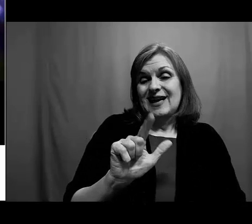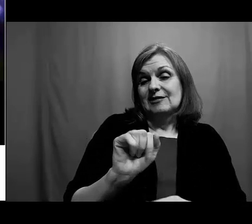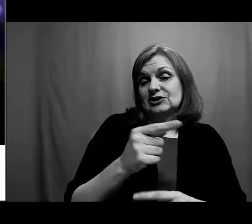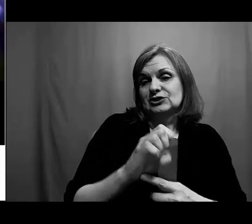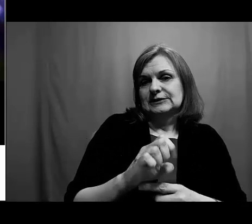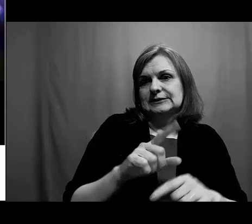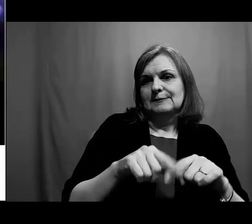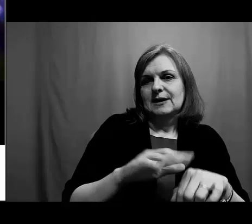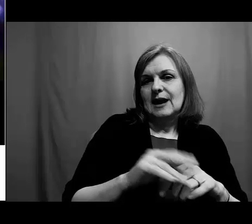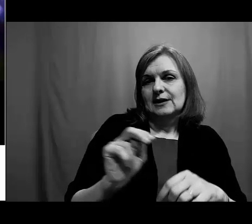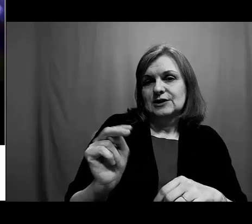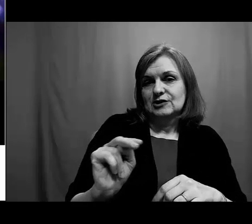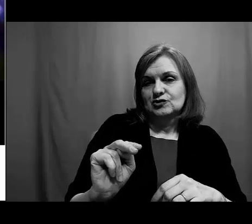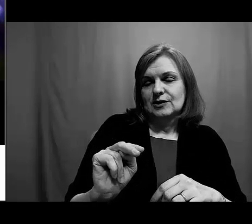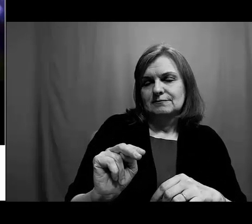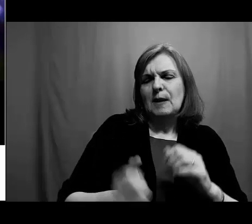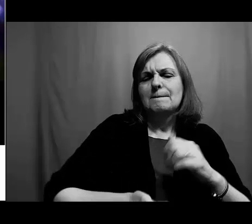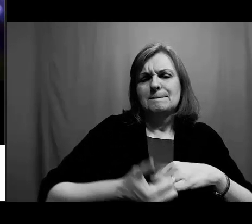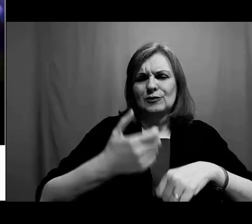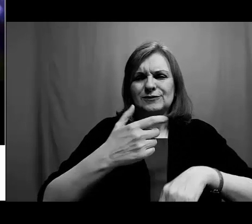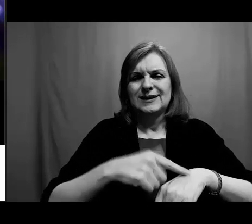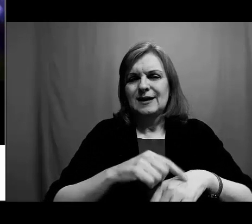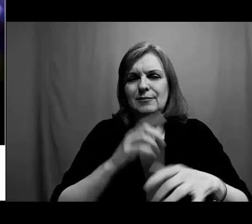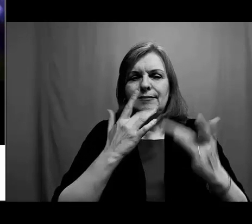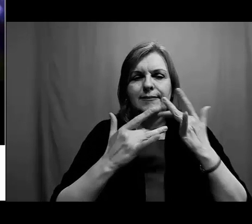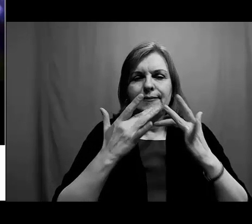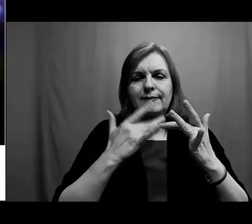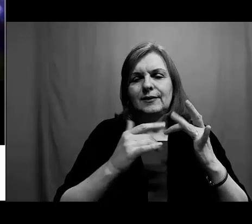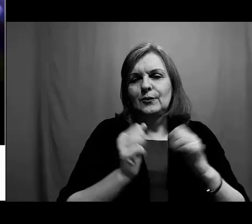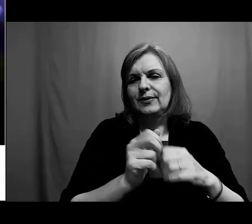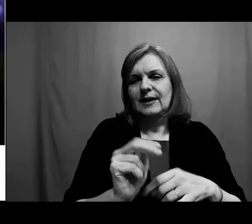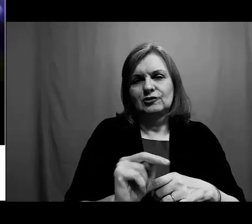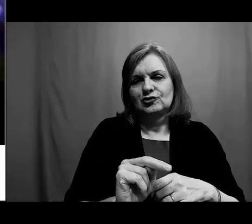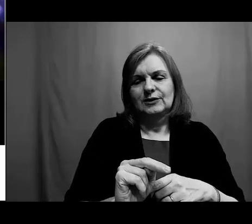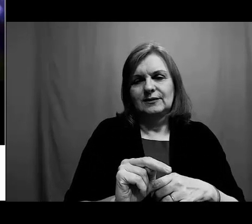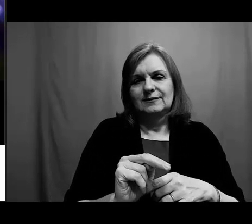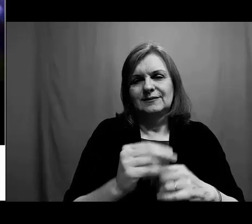dependent on nitrogen for growth and typically are nitrogen limited